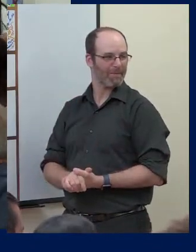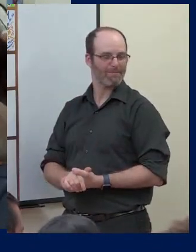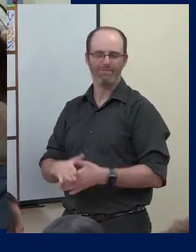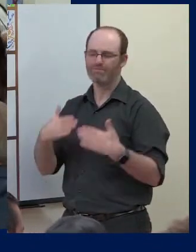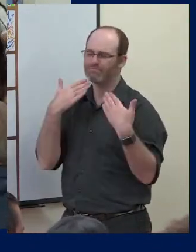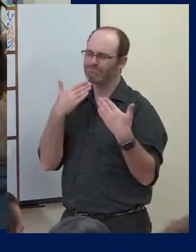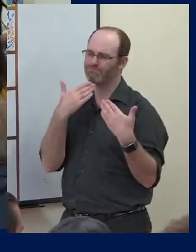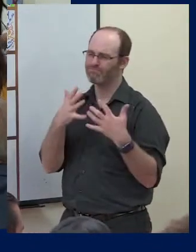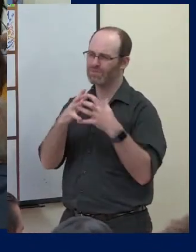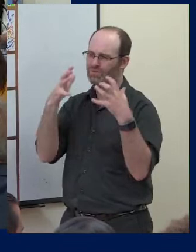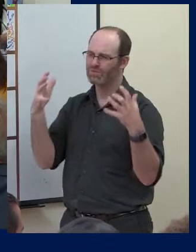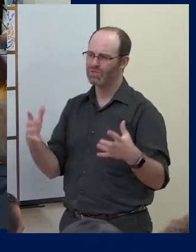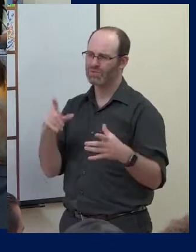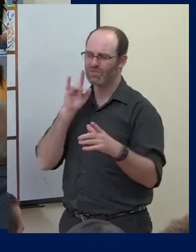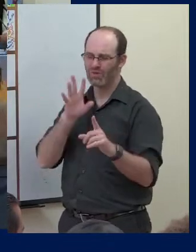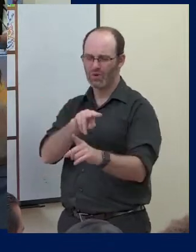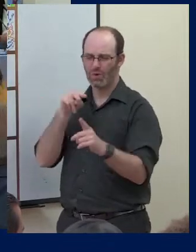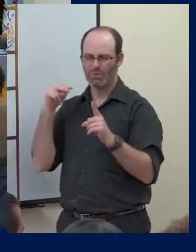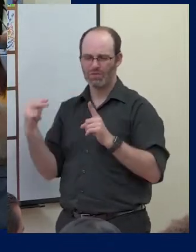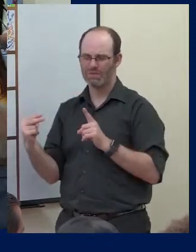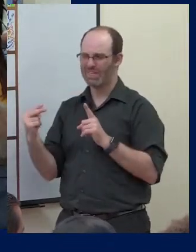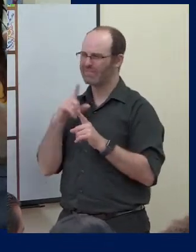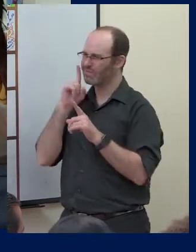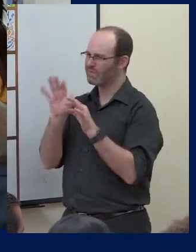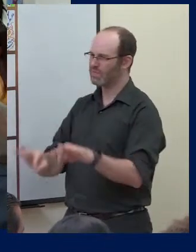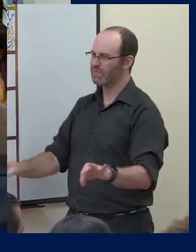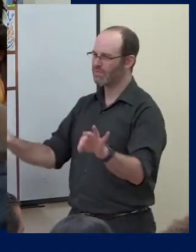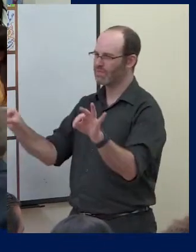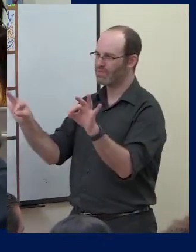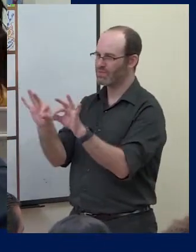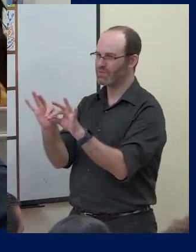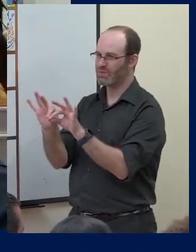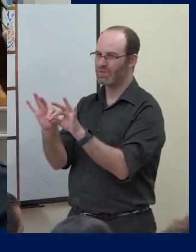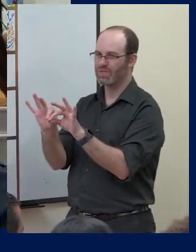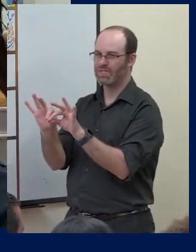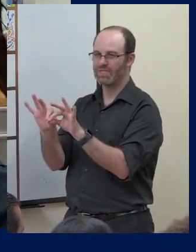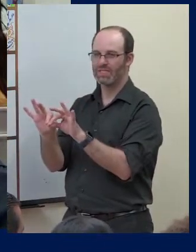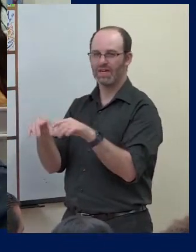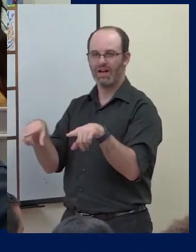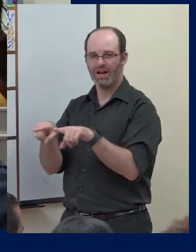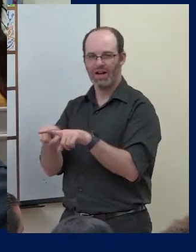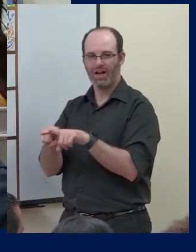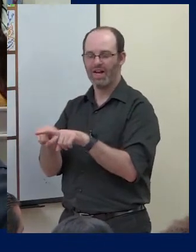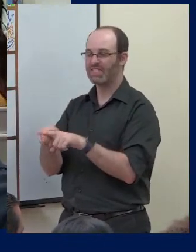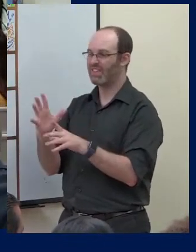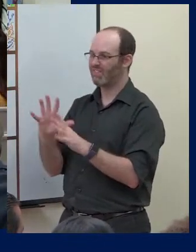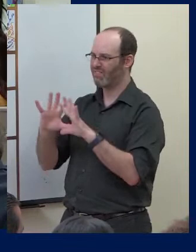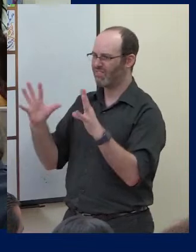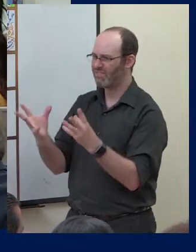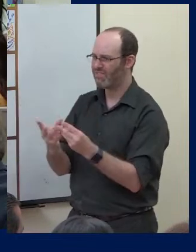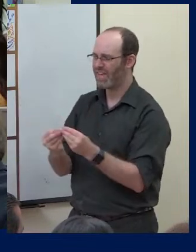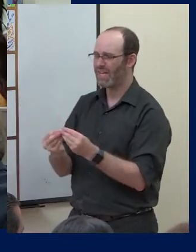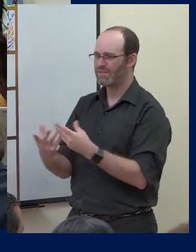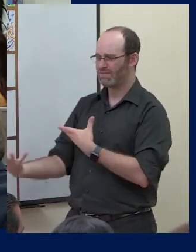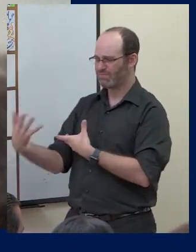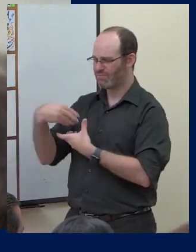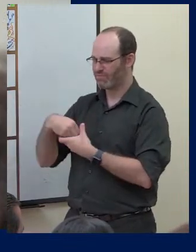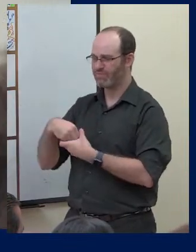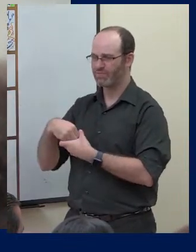Thank you so much for that perspective, it is so important as an element of family.